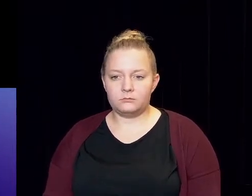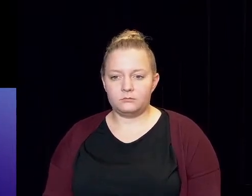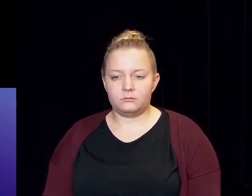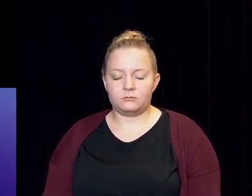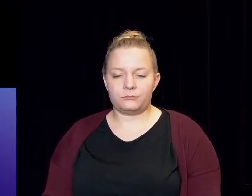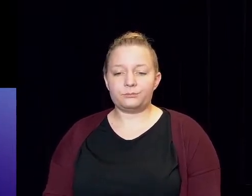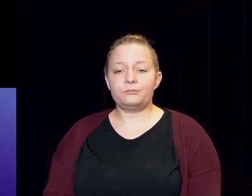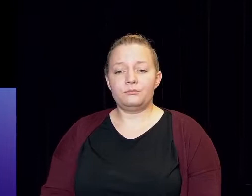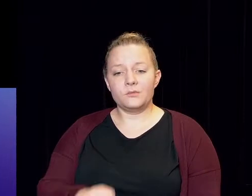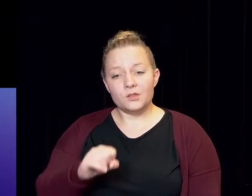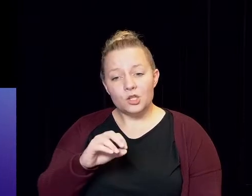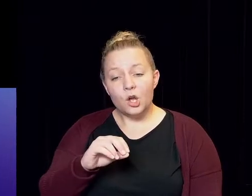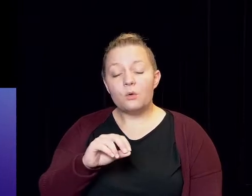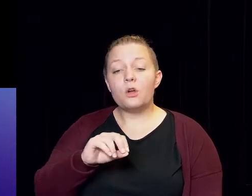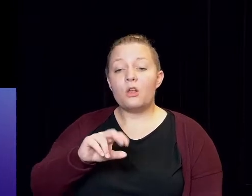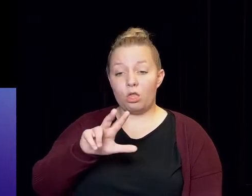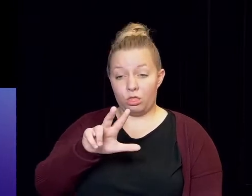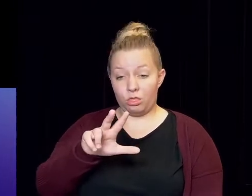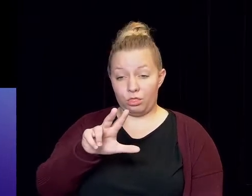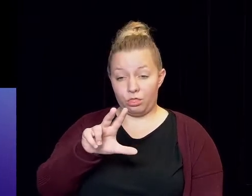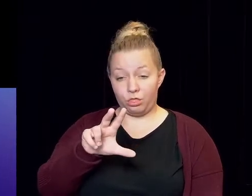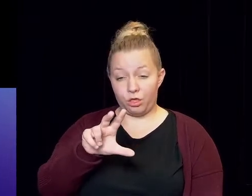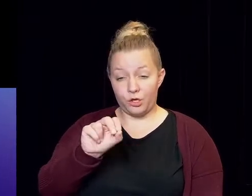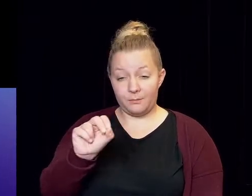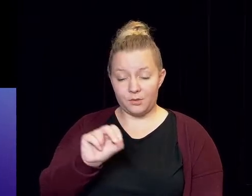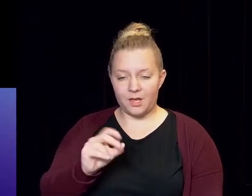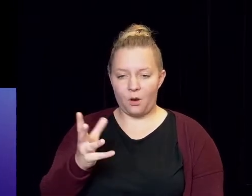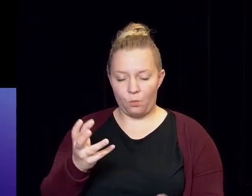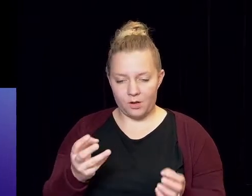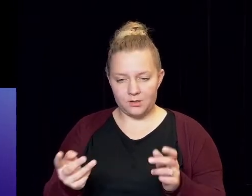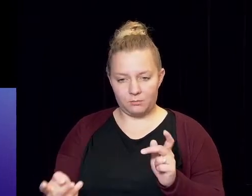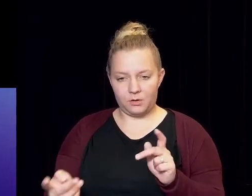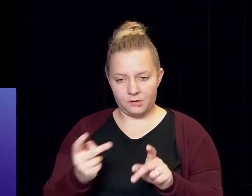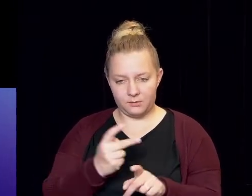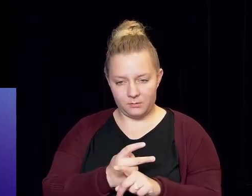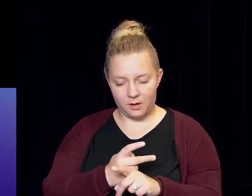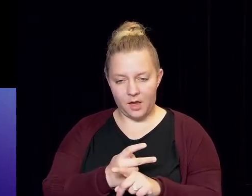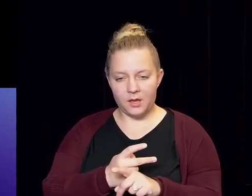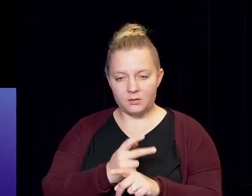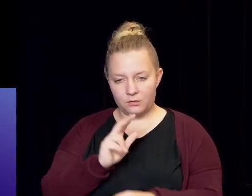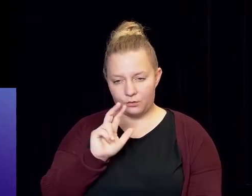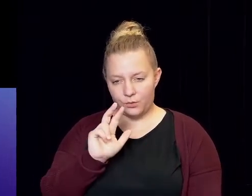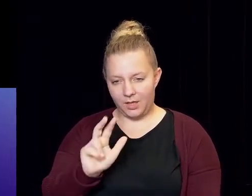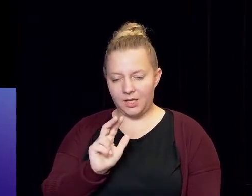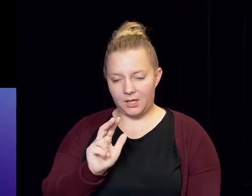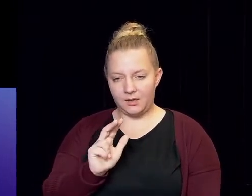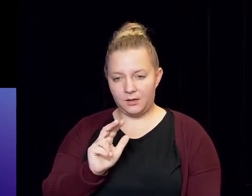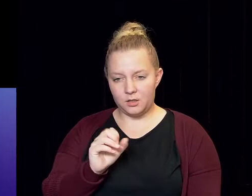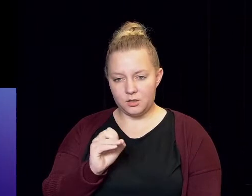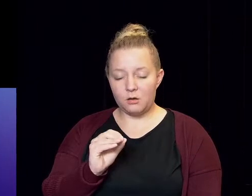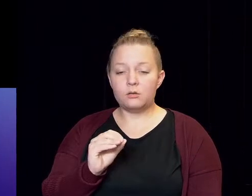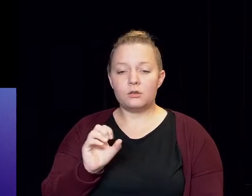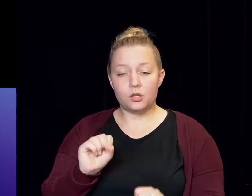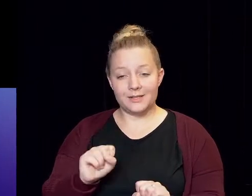And so to get 30%, I would want to multiply that by 3. So then, I could say